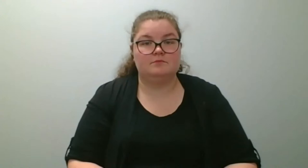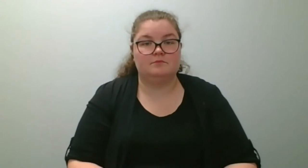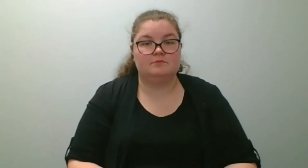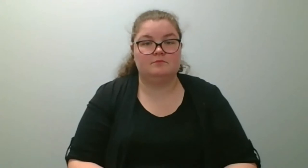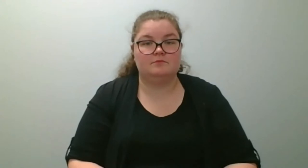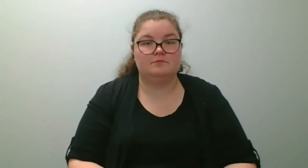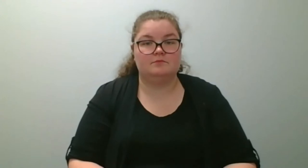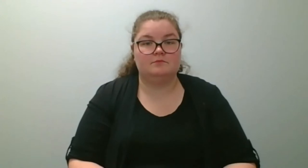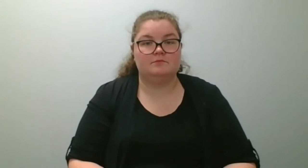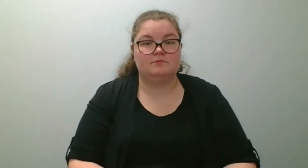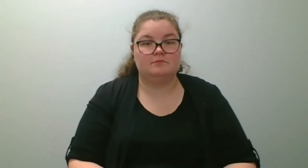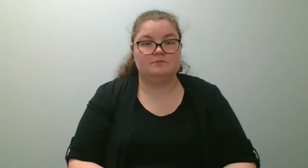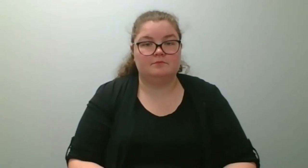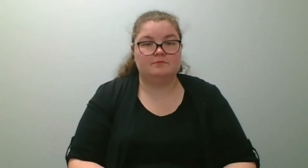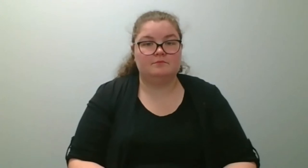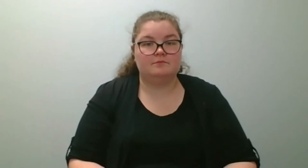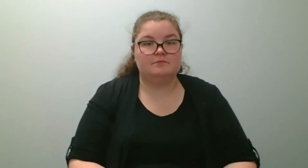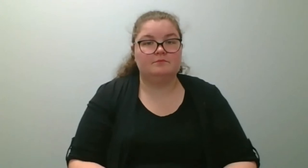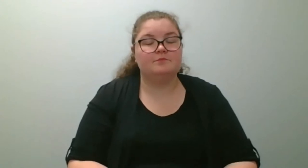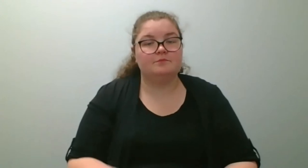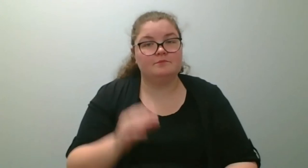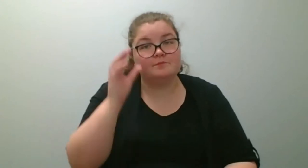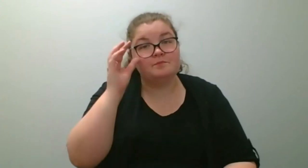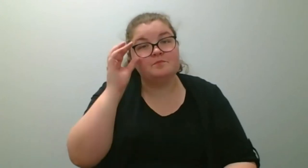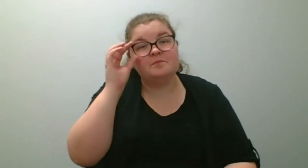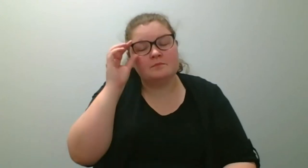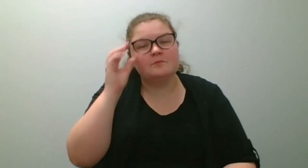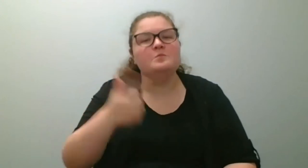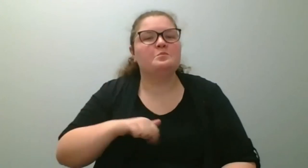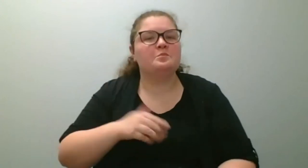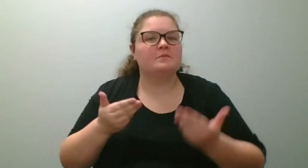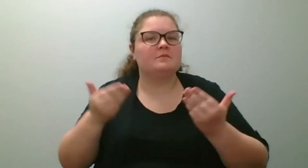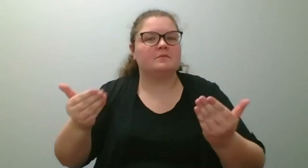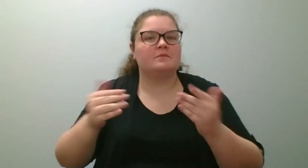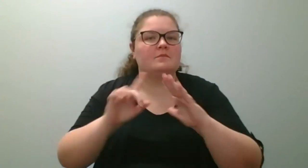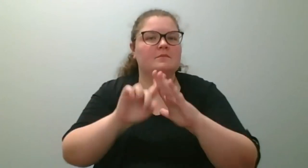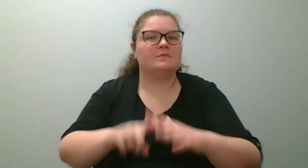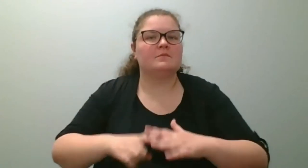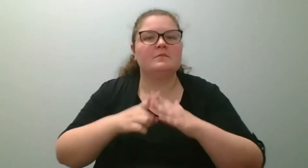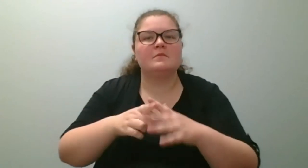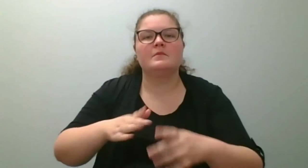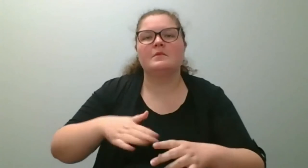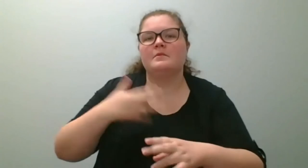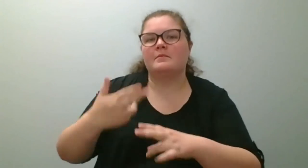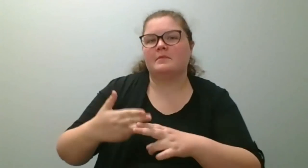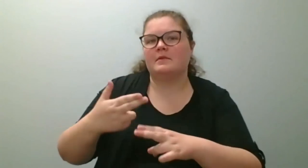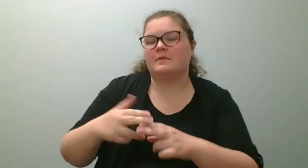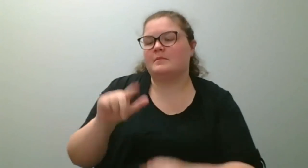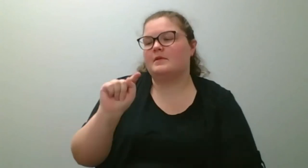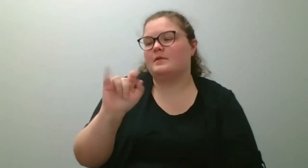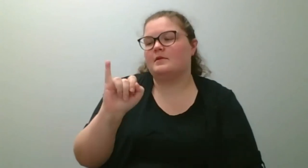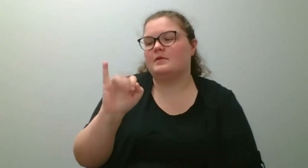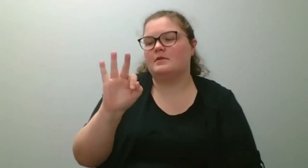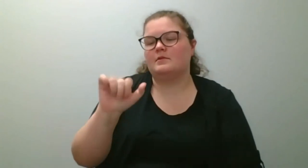All right. Let's get started. My name is Tiffany Hanson.